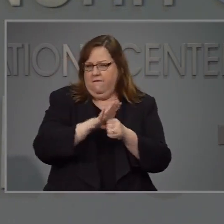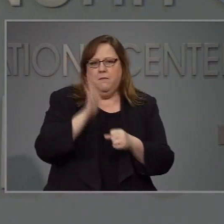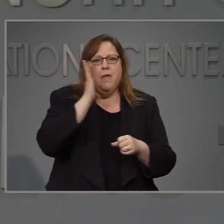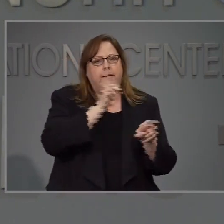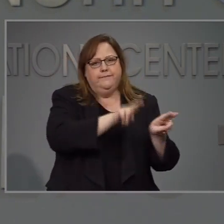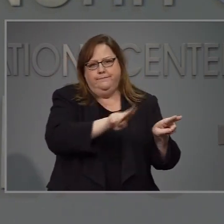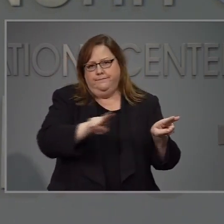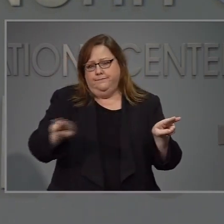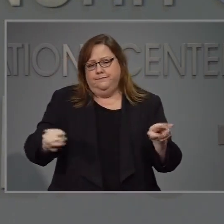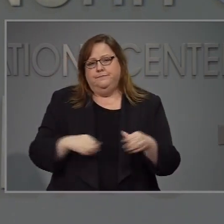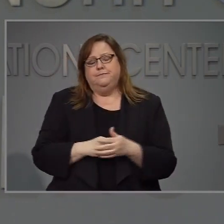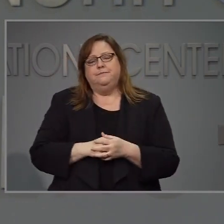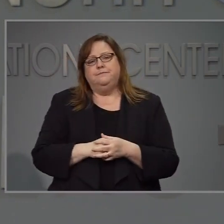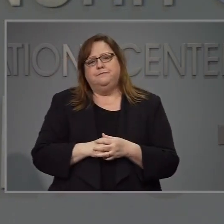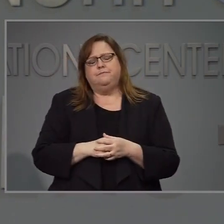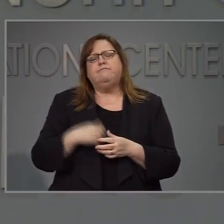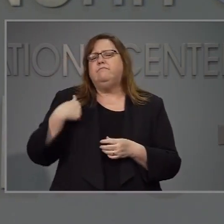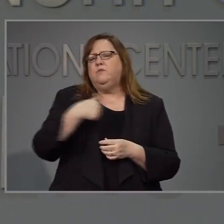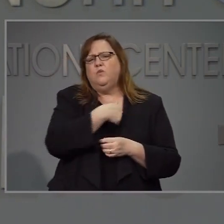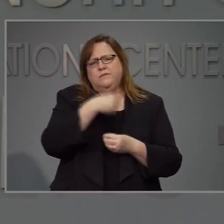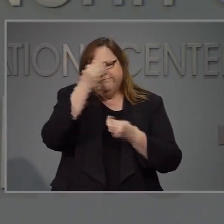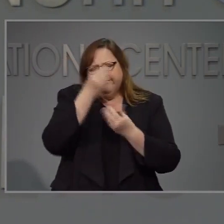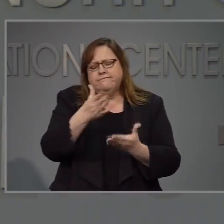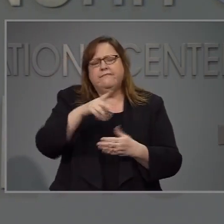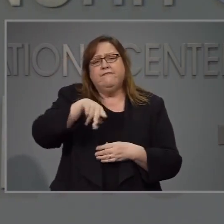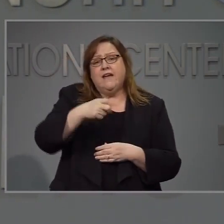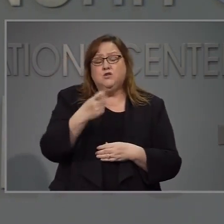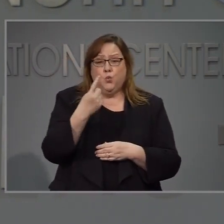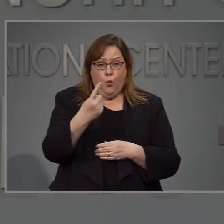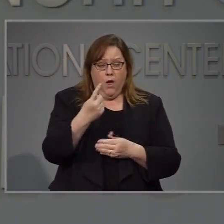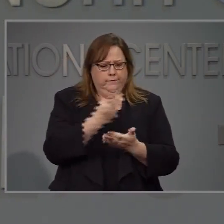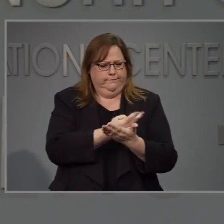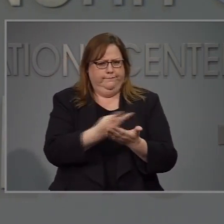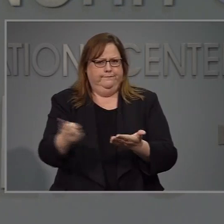SYSTEM CAN SERVE SICK PATIENTS EFFECTIVELY FOR ALL KINDS OF ILLNESSES INCLUDING COVID-19. LAST MONTH WE LIAISE WE LAID